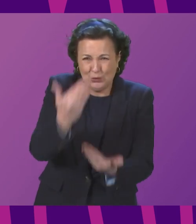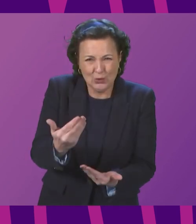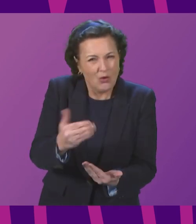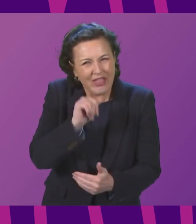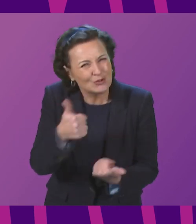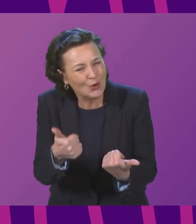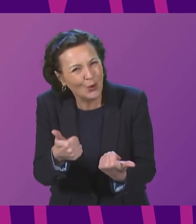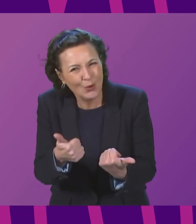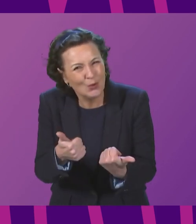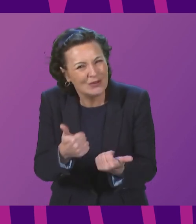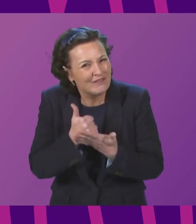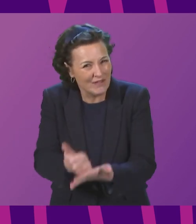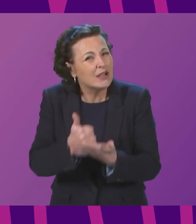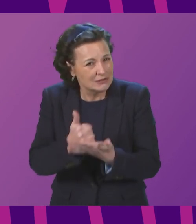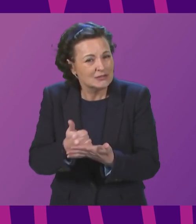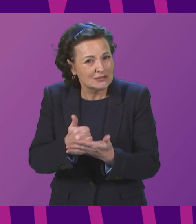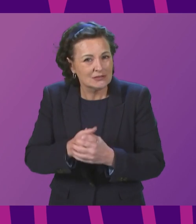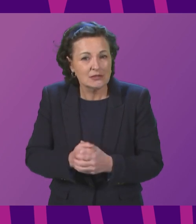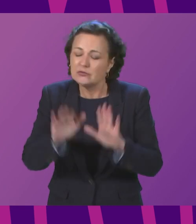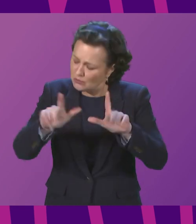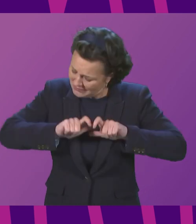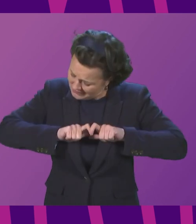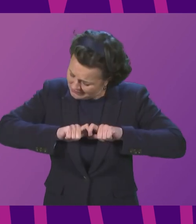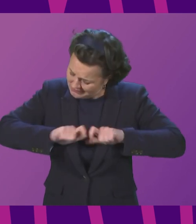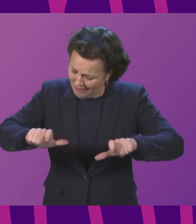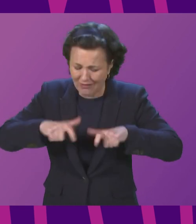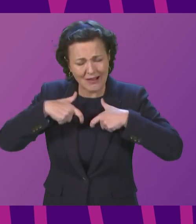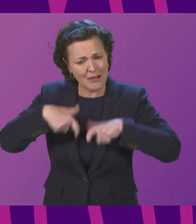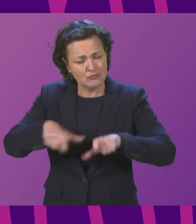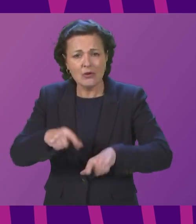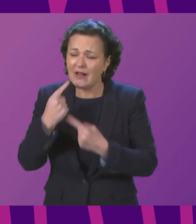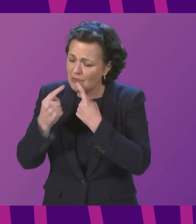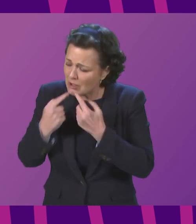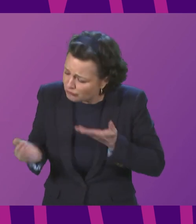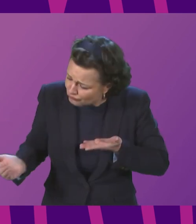We will continue to use data and evidence to reach judgments that will give clarity